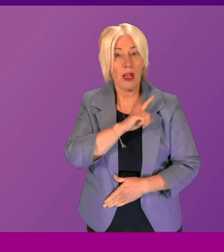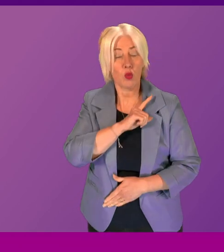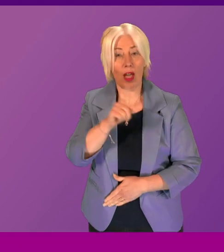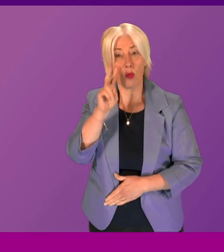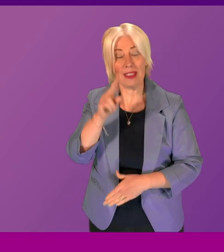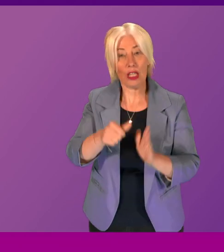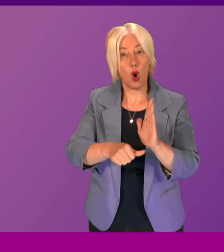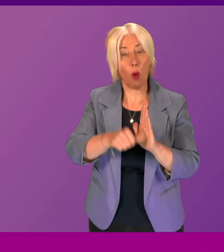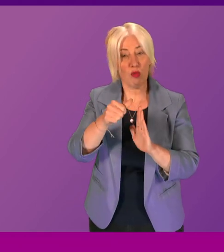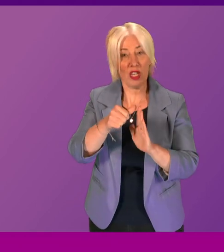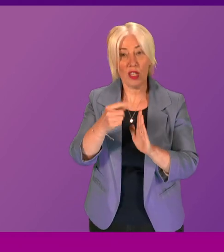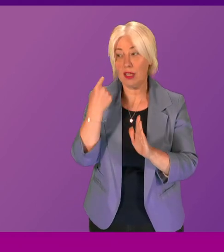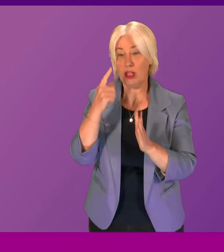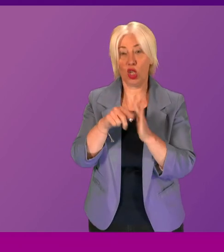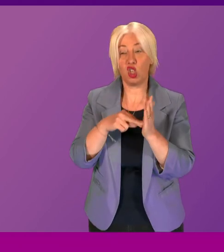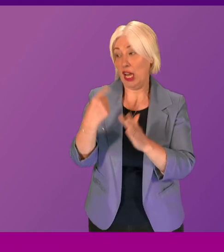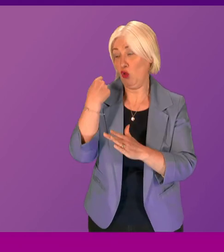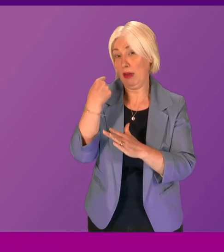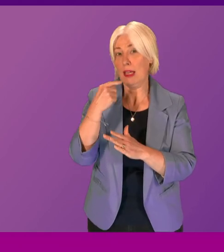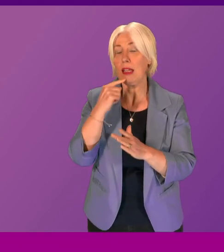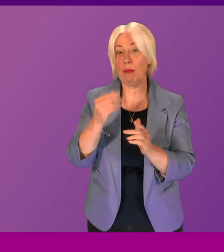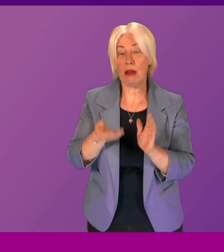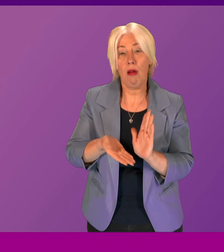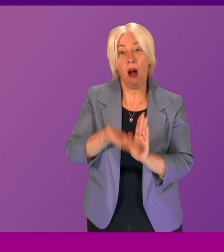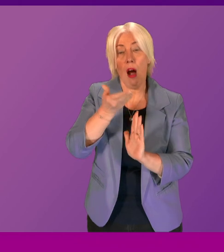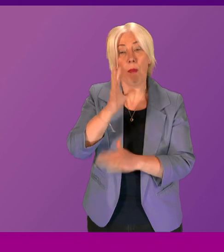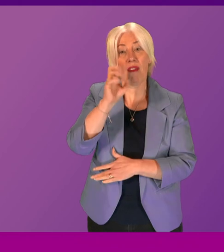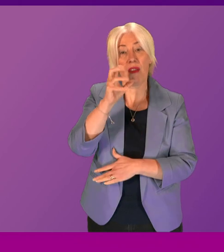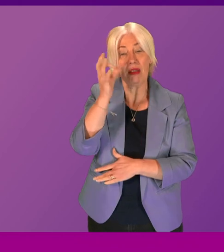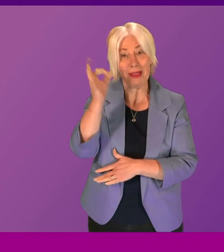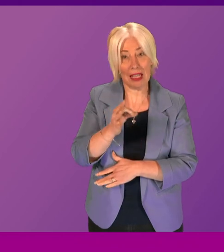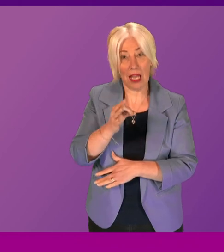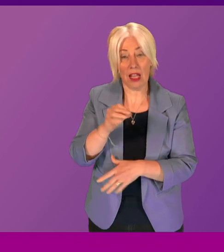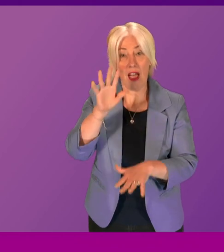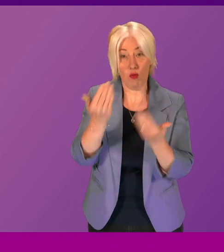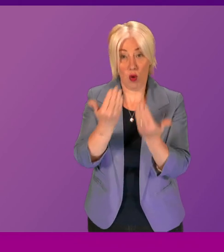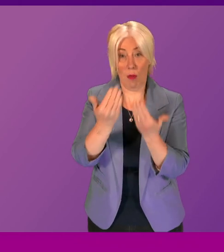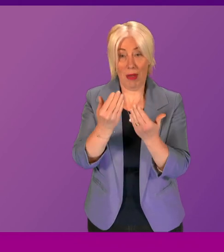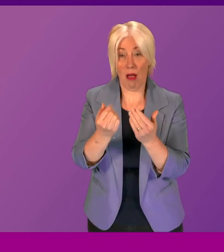that were performed in January this year increase by 15 per cent in comparison with the month before.